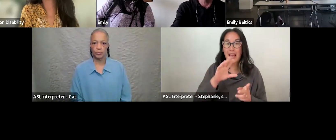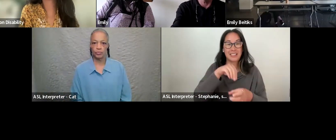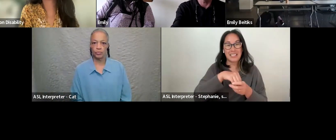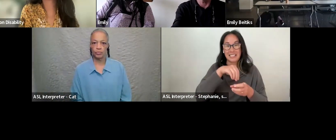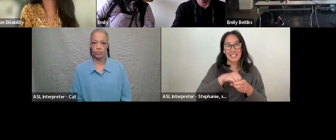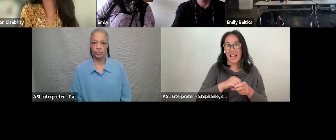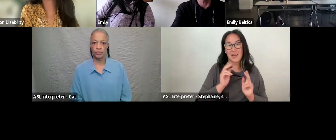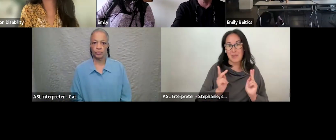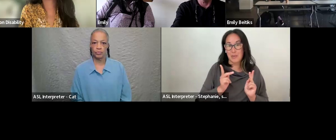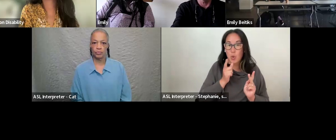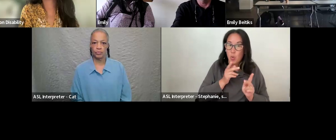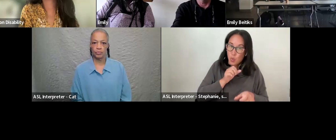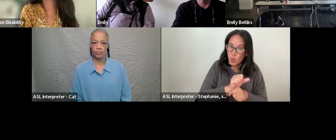Particularly if they have such little power.